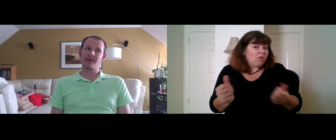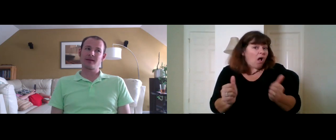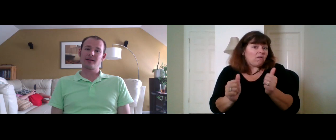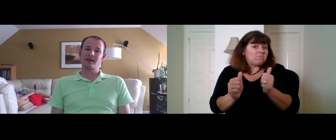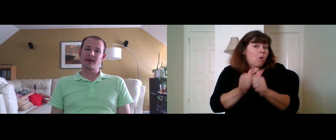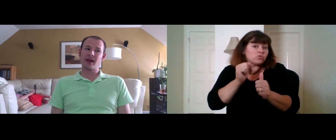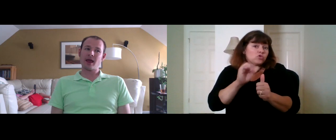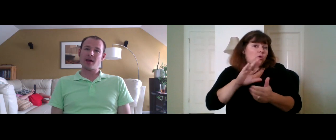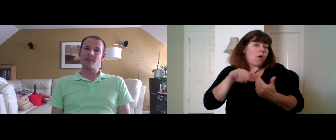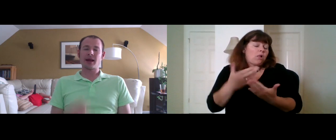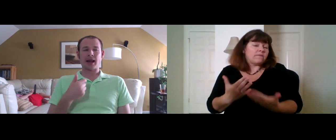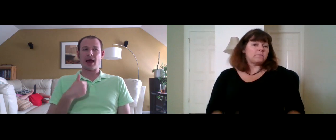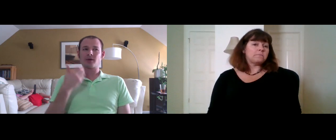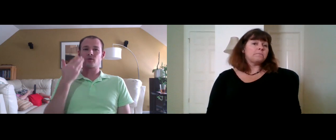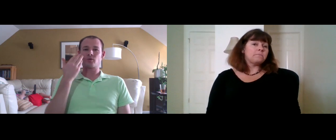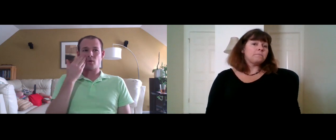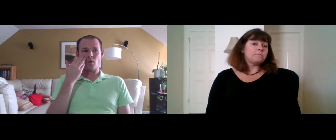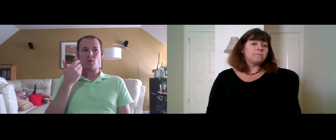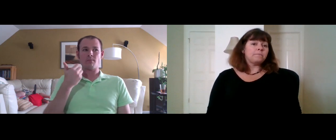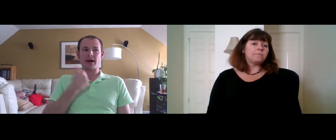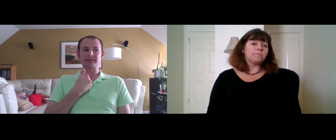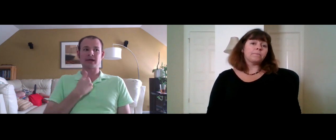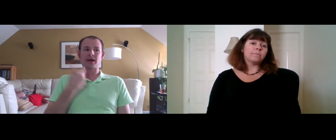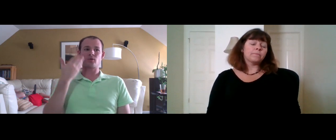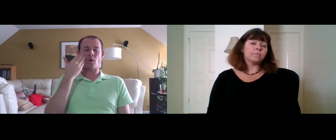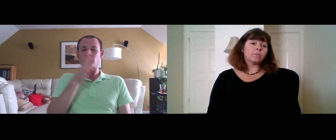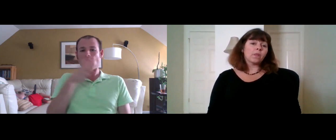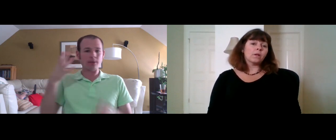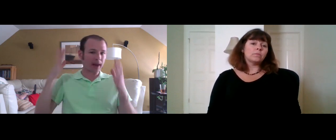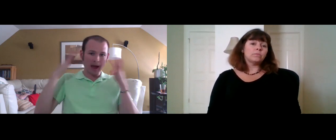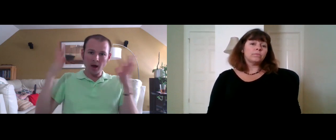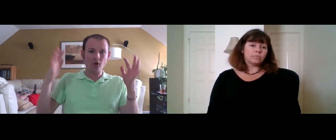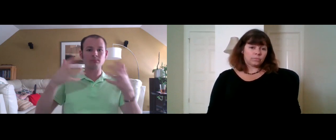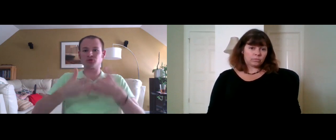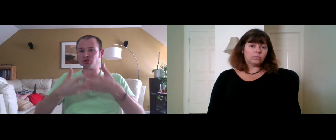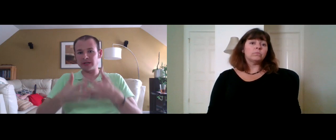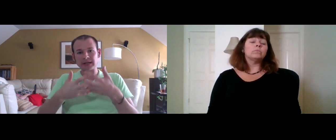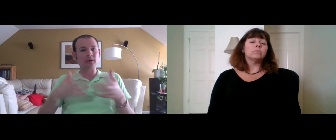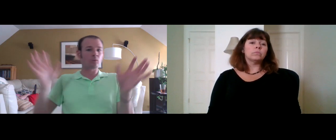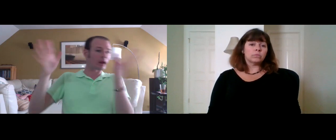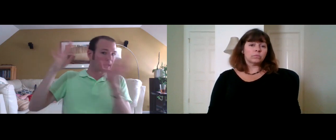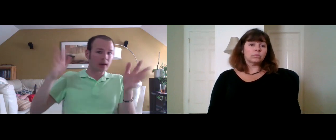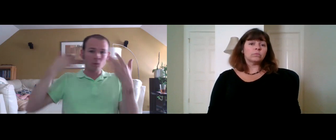or do you resolve most or all of them? Being around loud noise or machines or wind